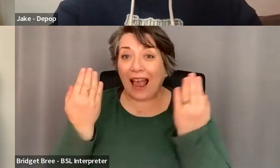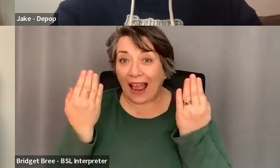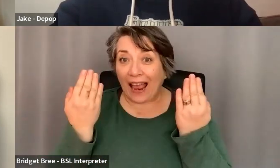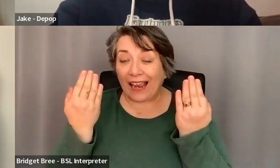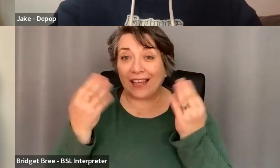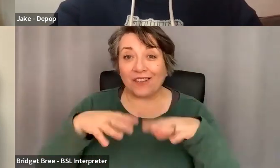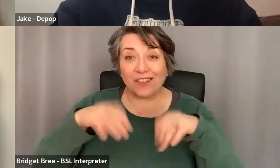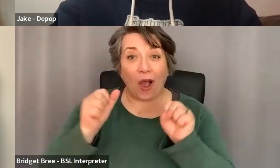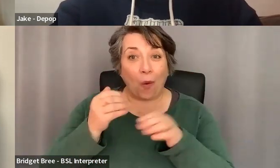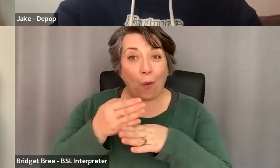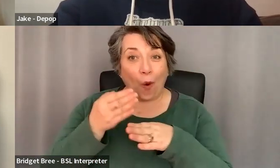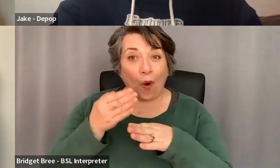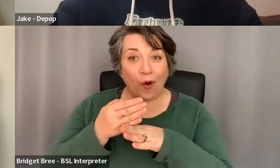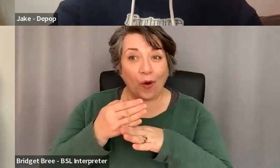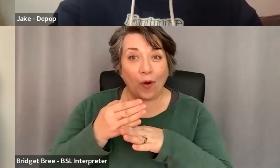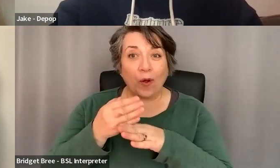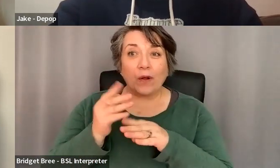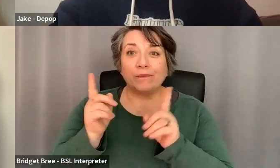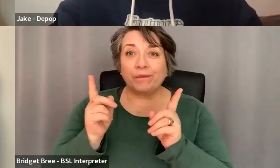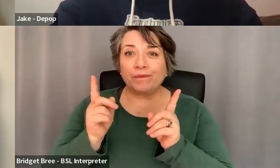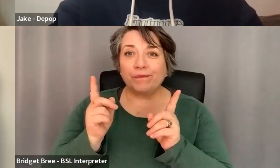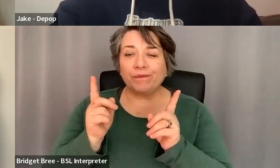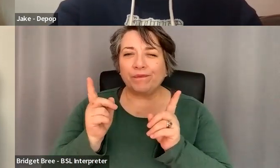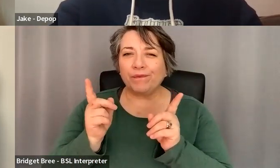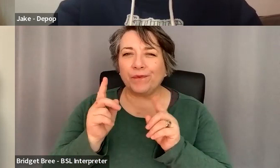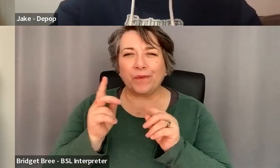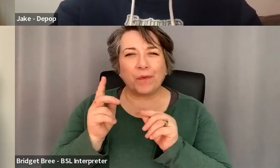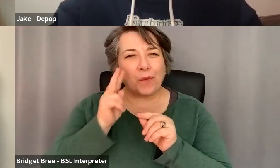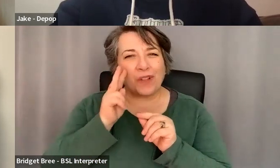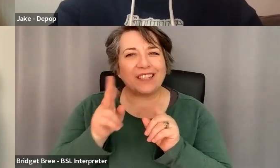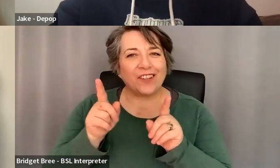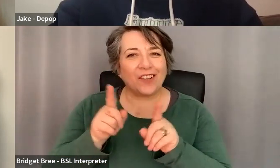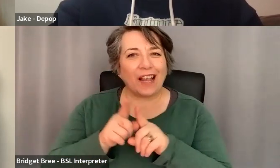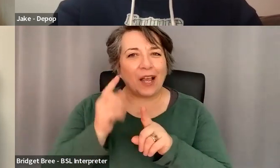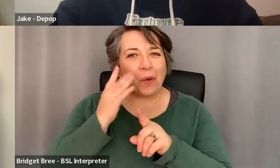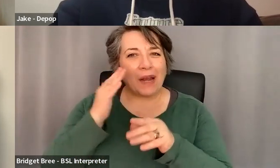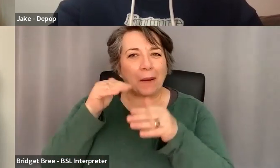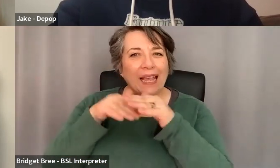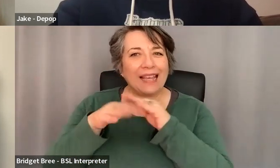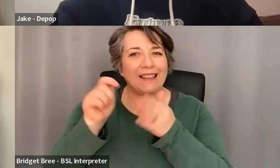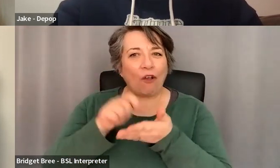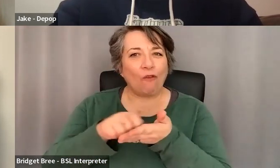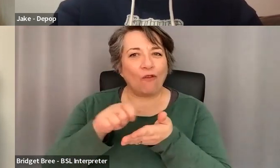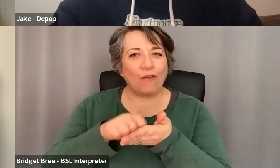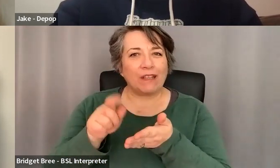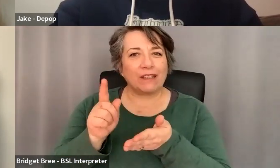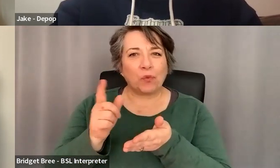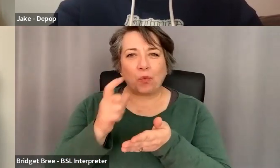So what do I know? What does this? What does it look like when I, when I come into the office? What can I sort of expect from from the environment? I guess.